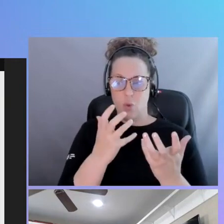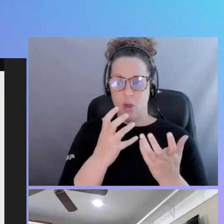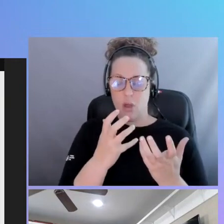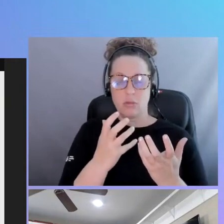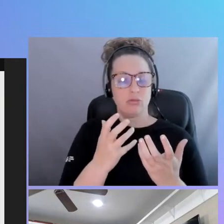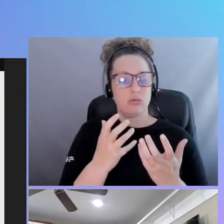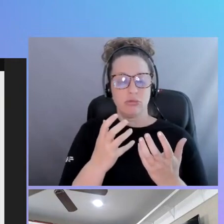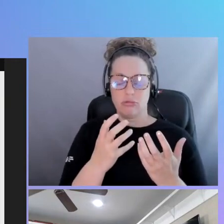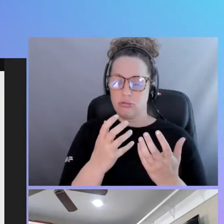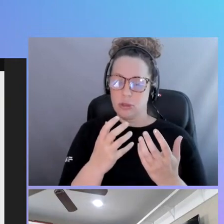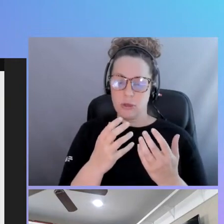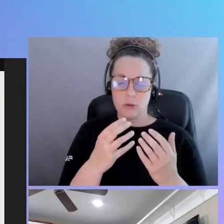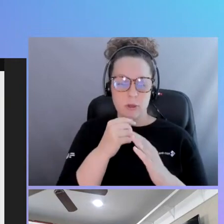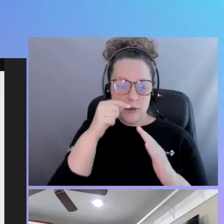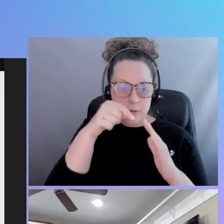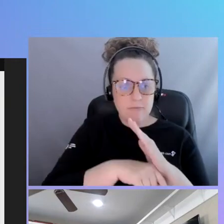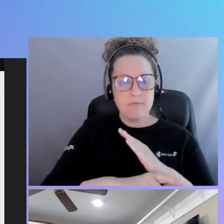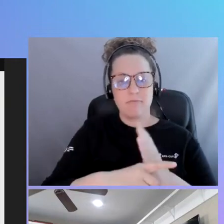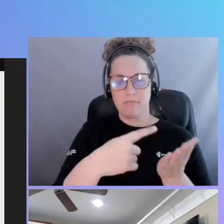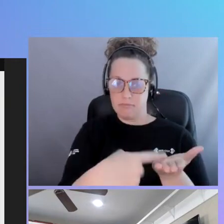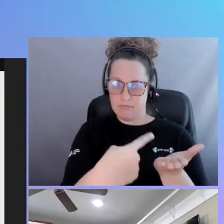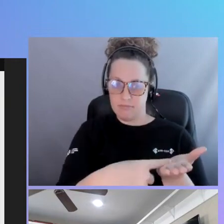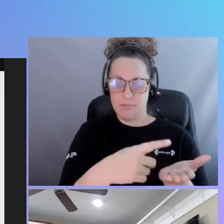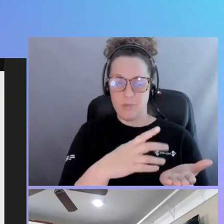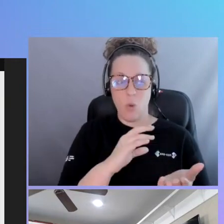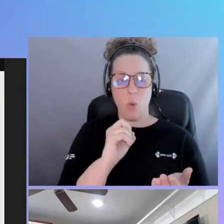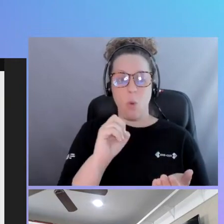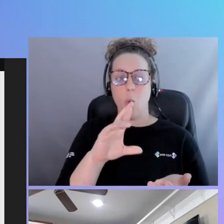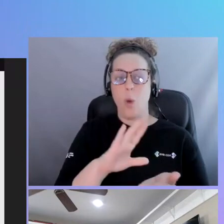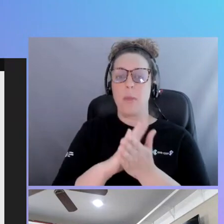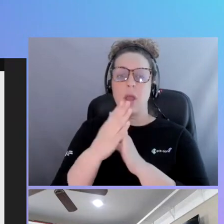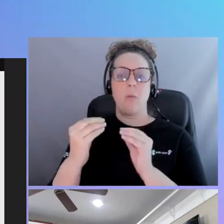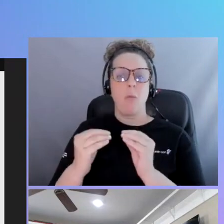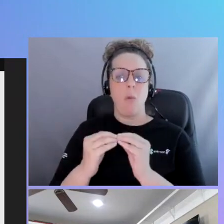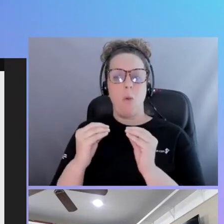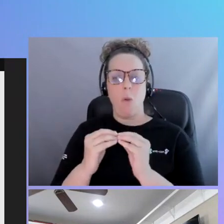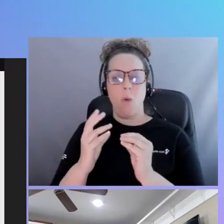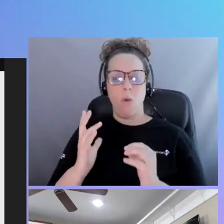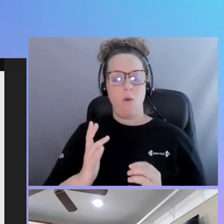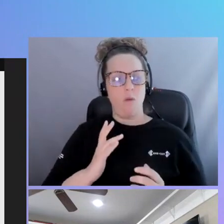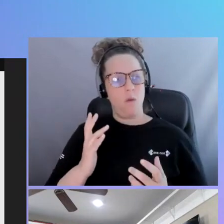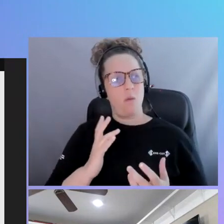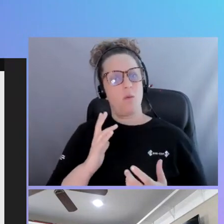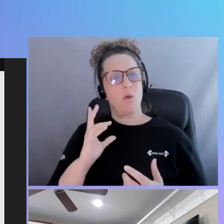conversation or become a more formal, um, customer of Deque when